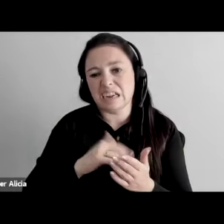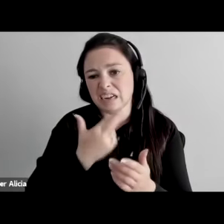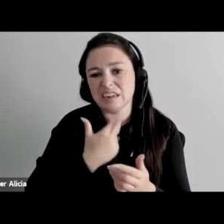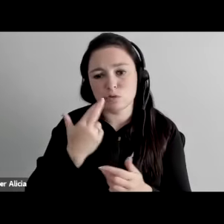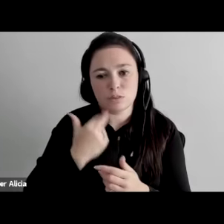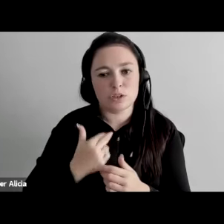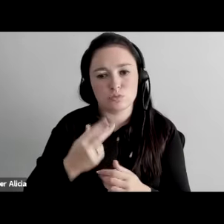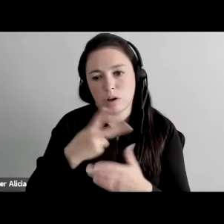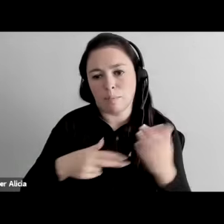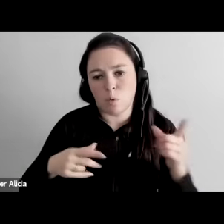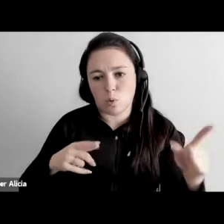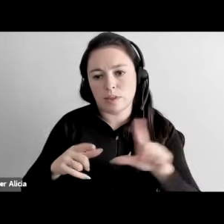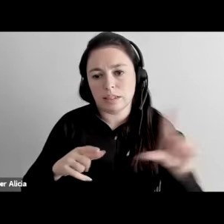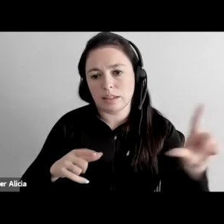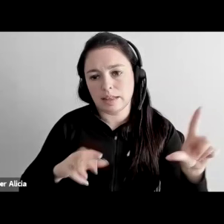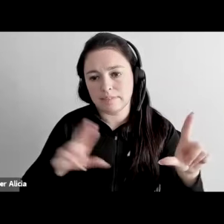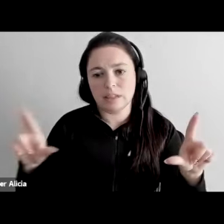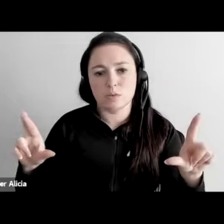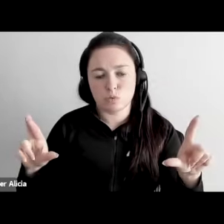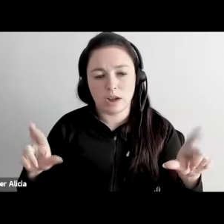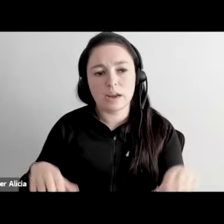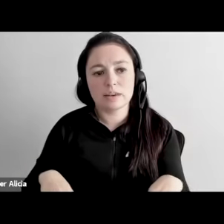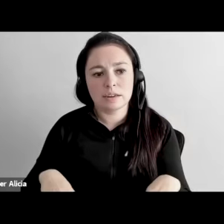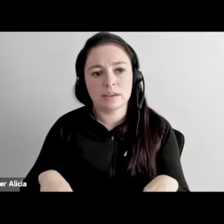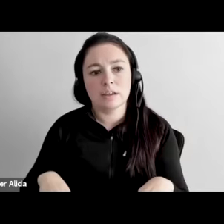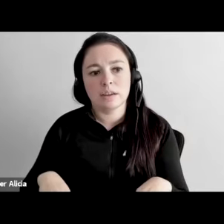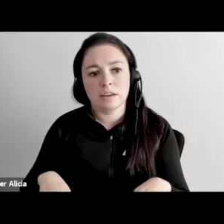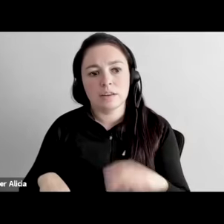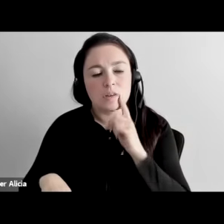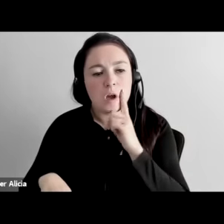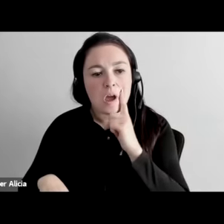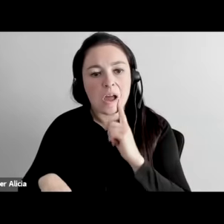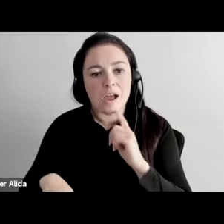straddling me one my legs are on a high chair